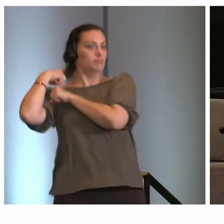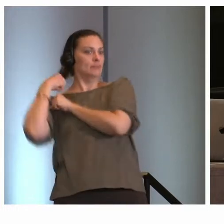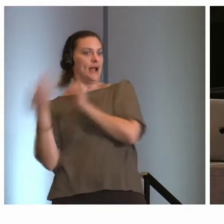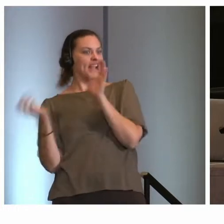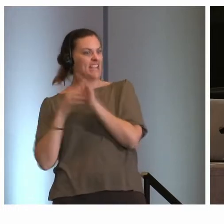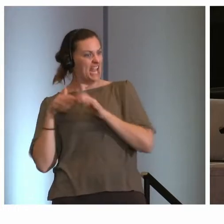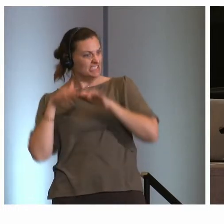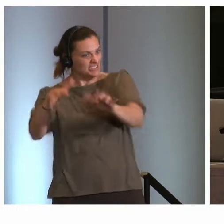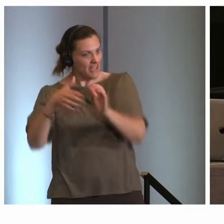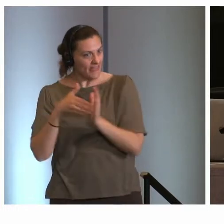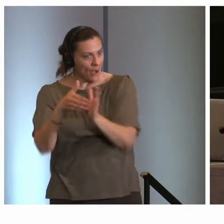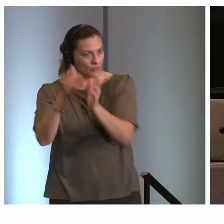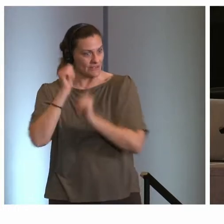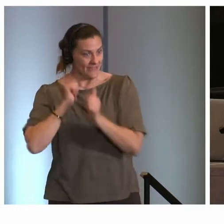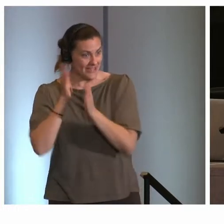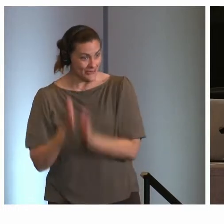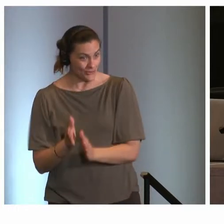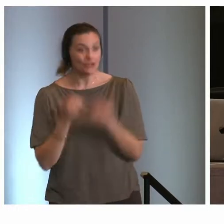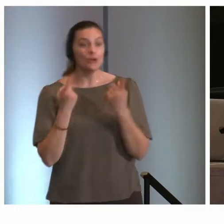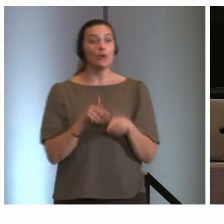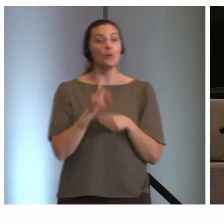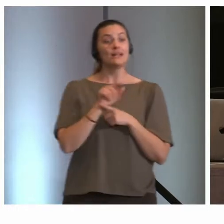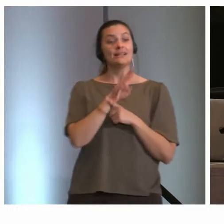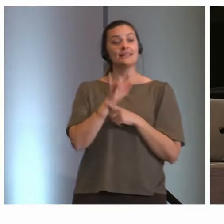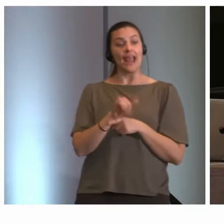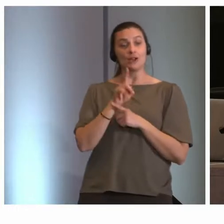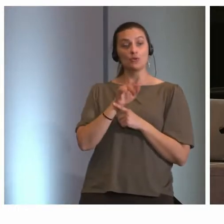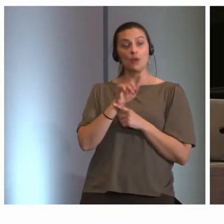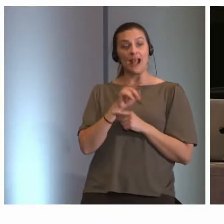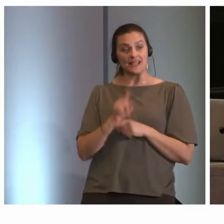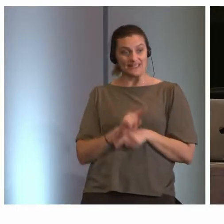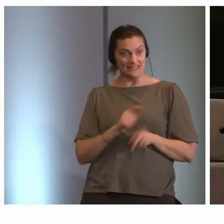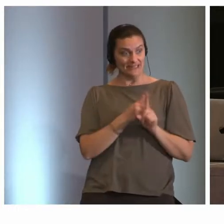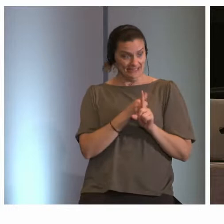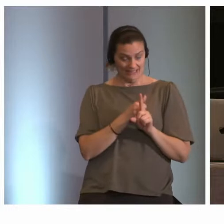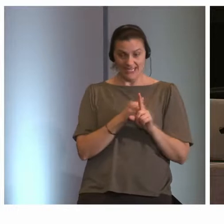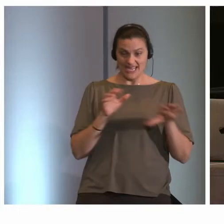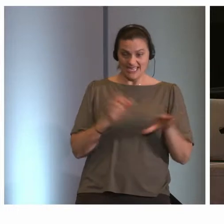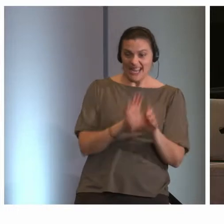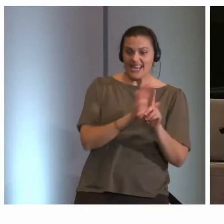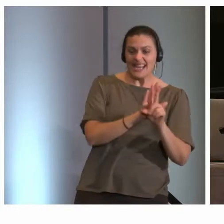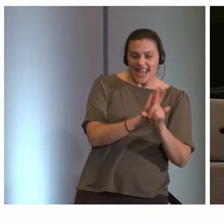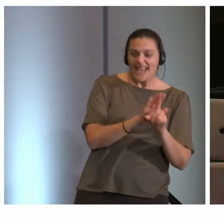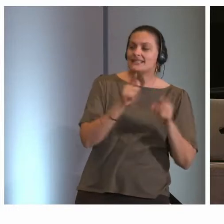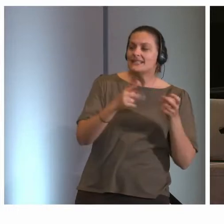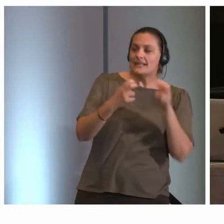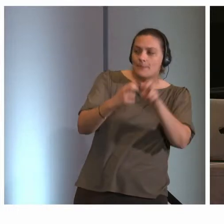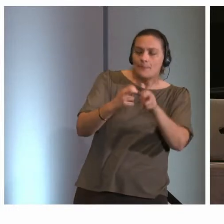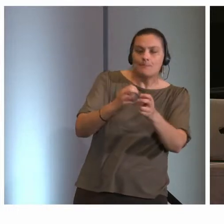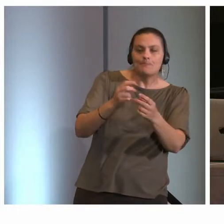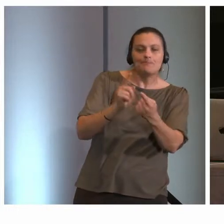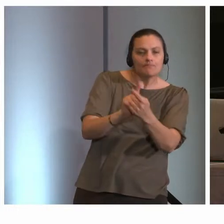And, when Brian Cranston, did this role in the Upside, Danny